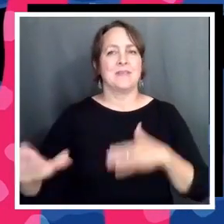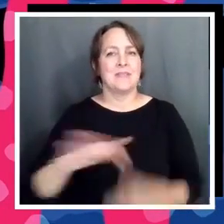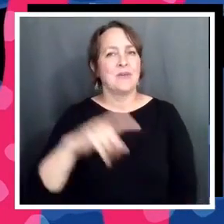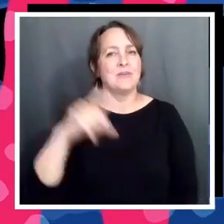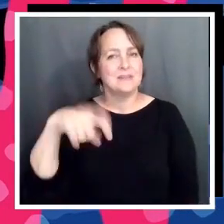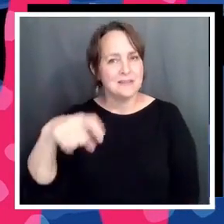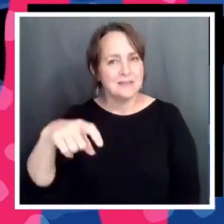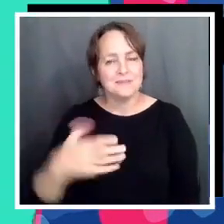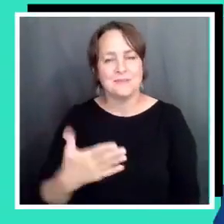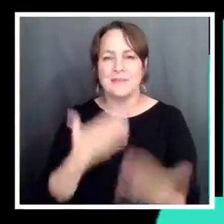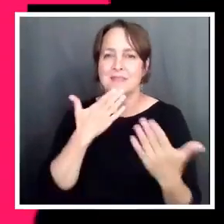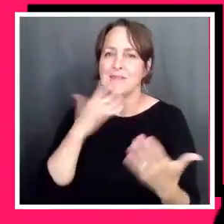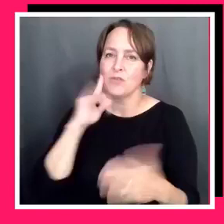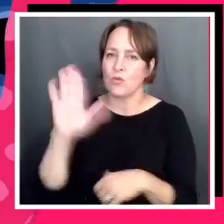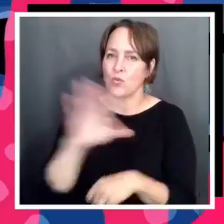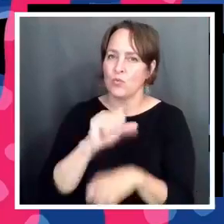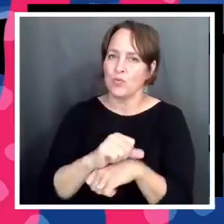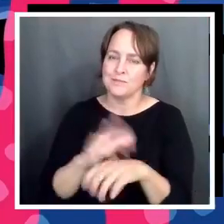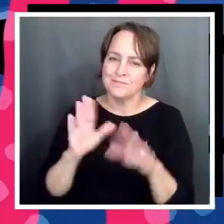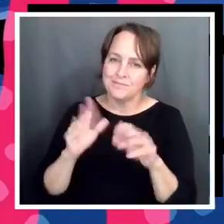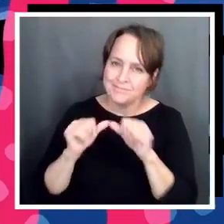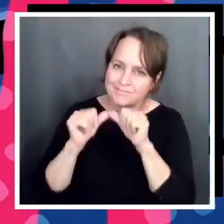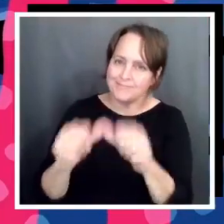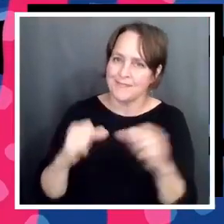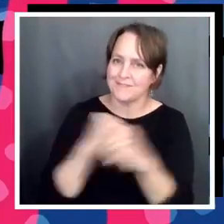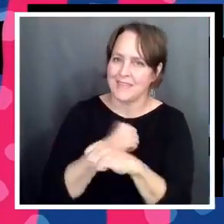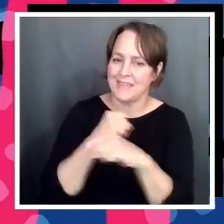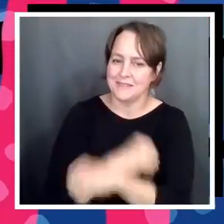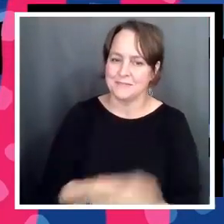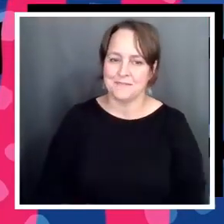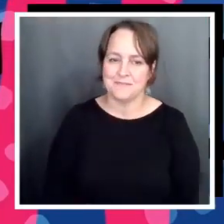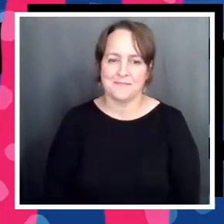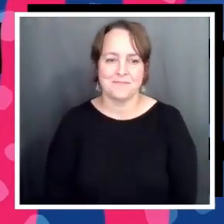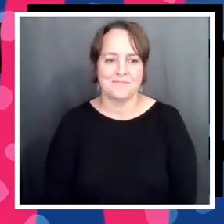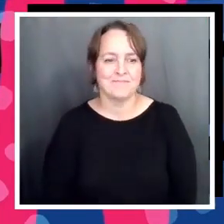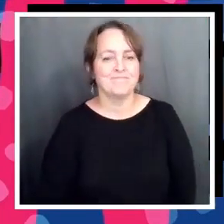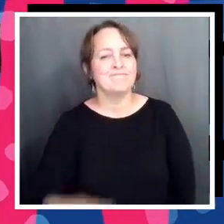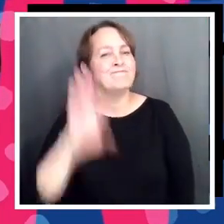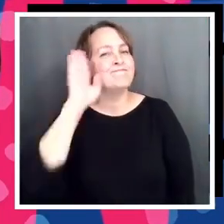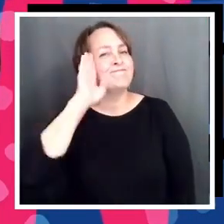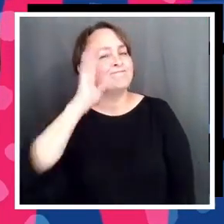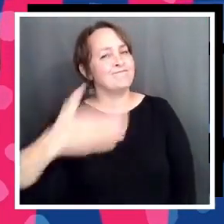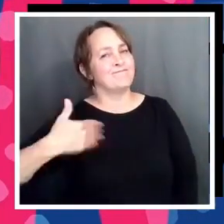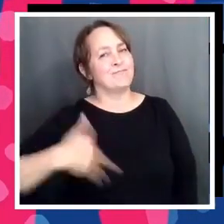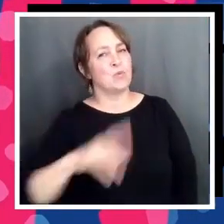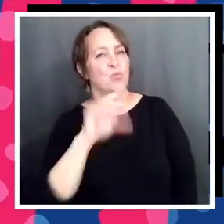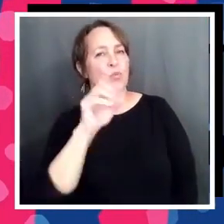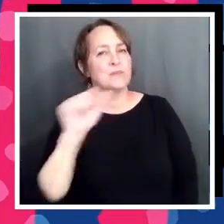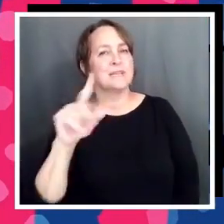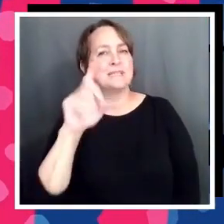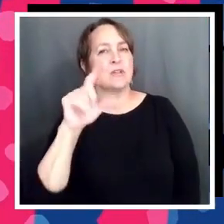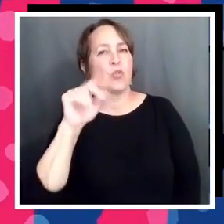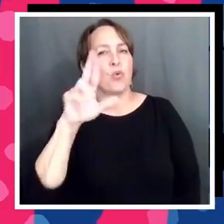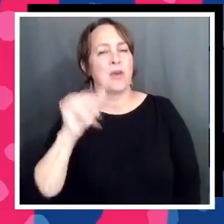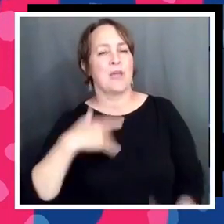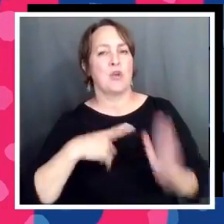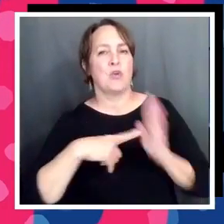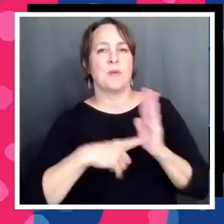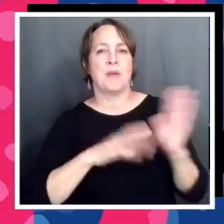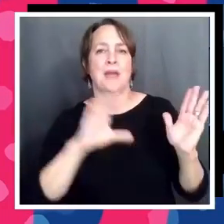LET'S KEEP FIGHTING TO ENSURE